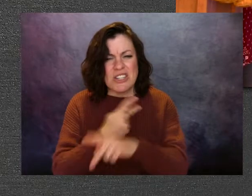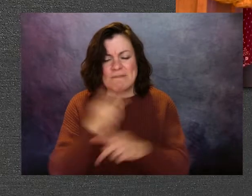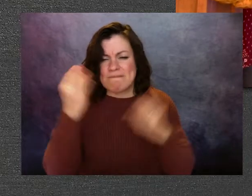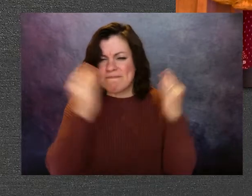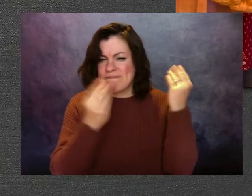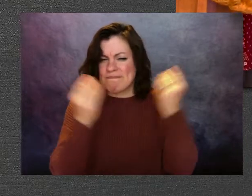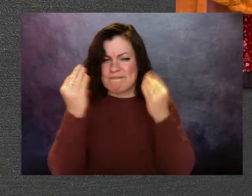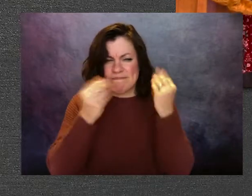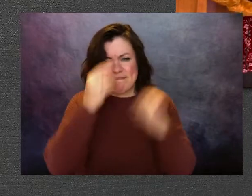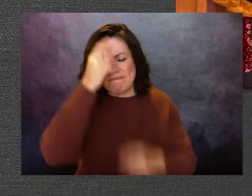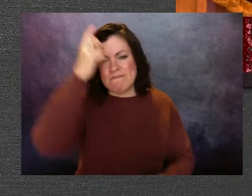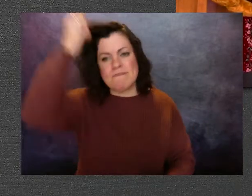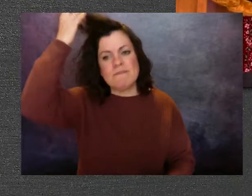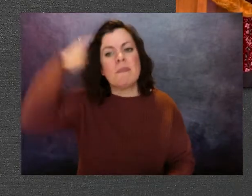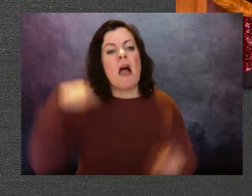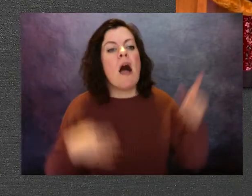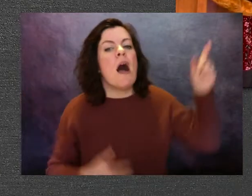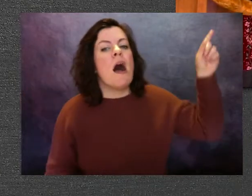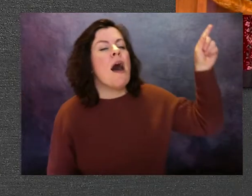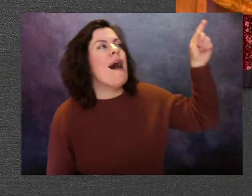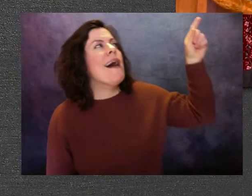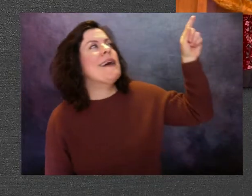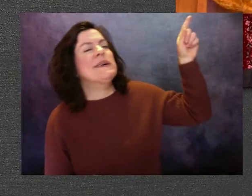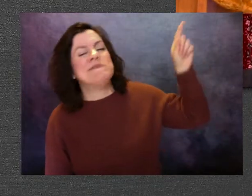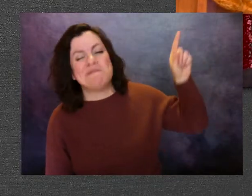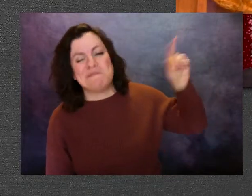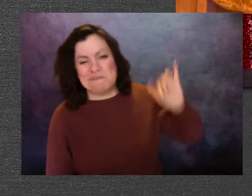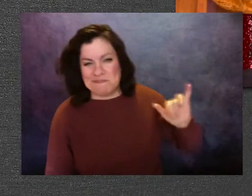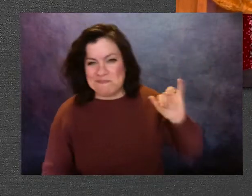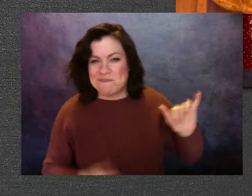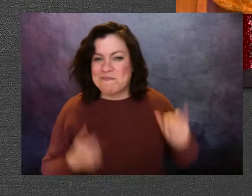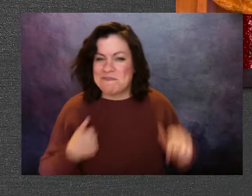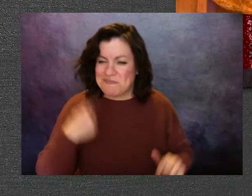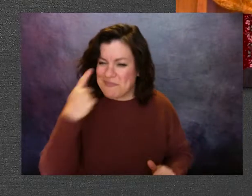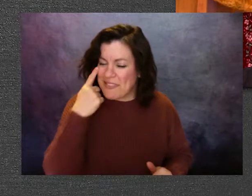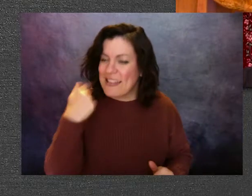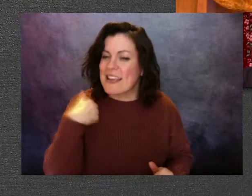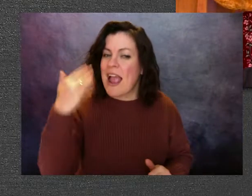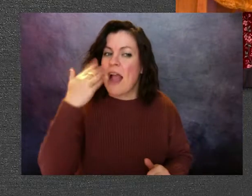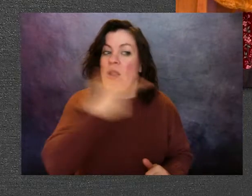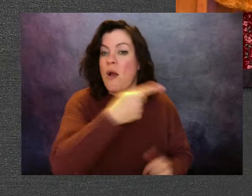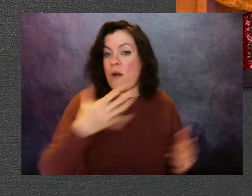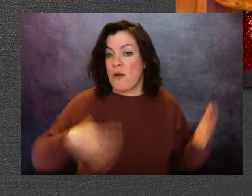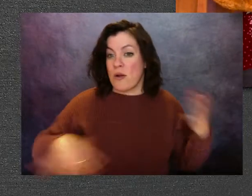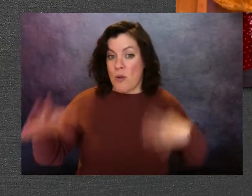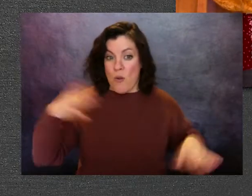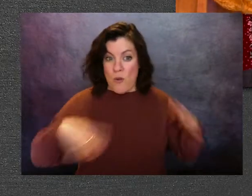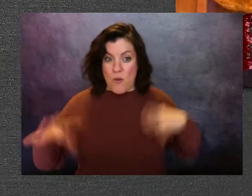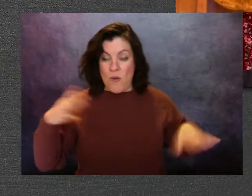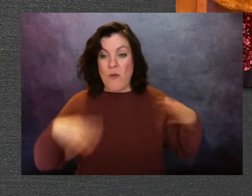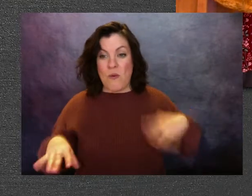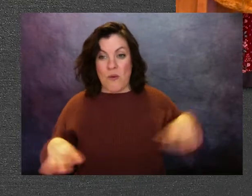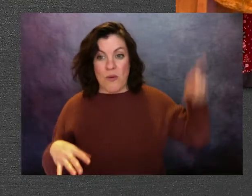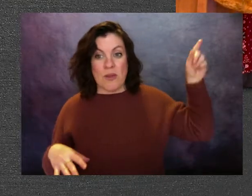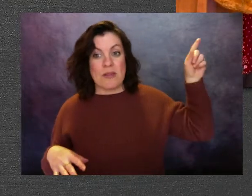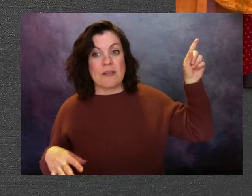Ooh. I think I know now our next clue they have a matching outfit. This is their top and this is their bottoms.